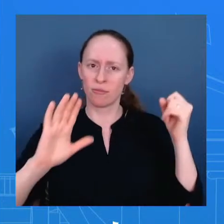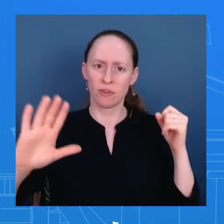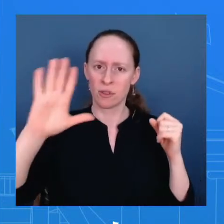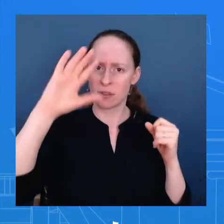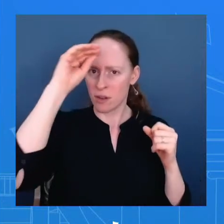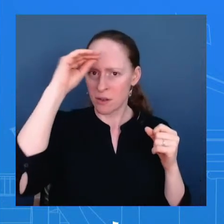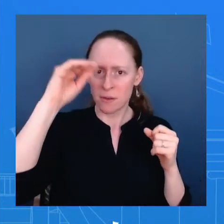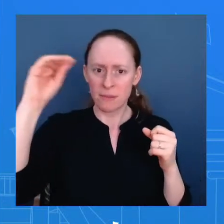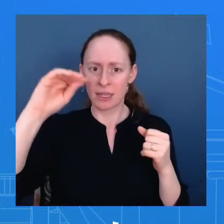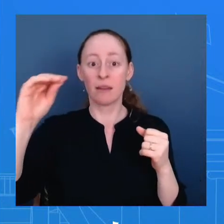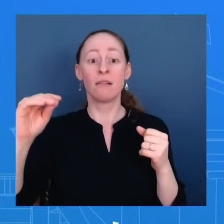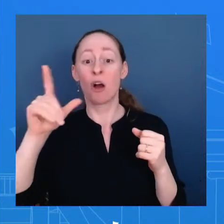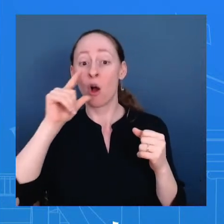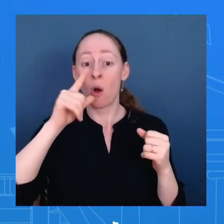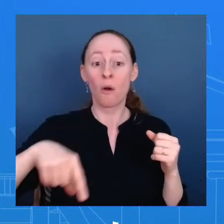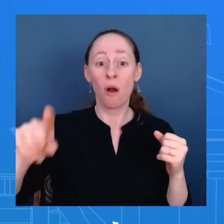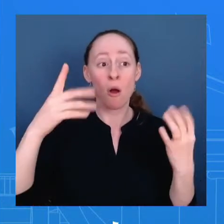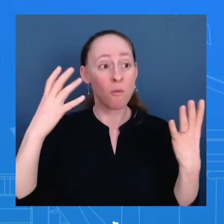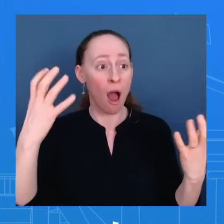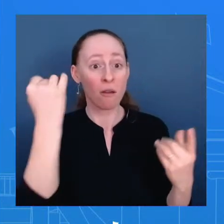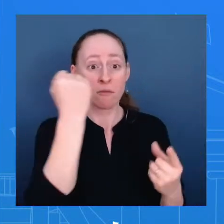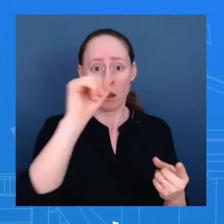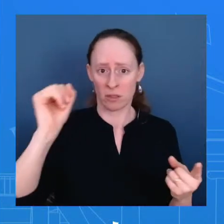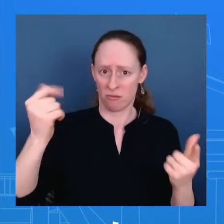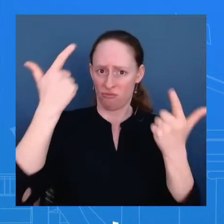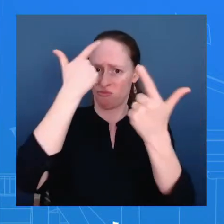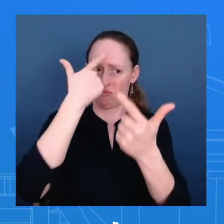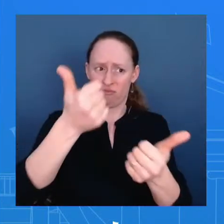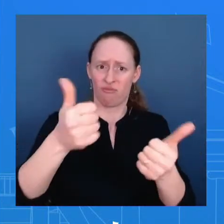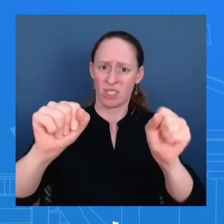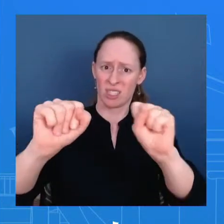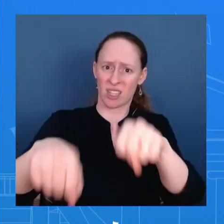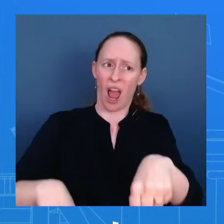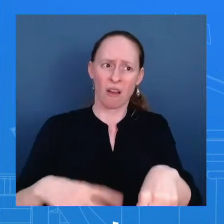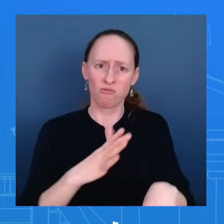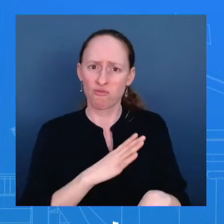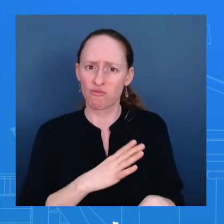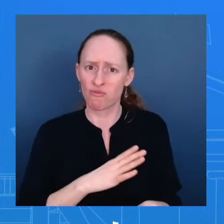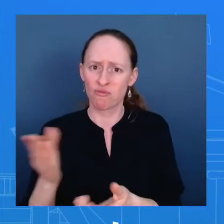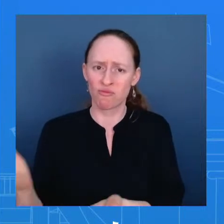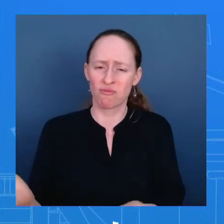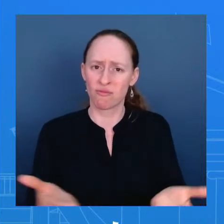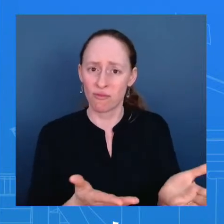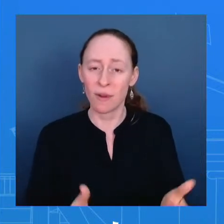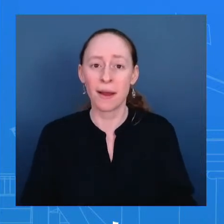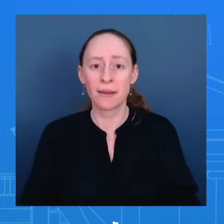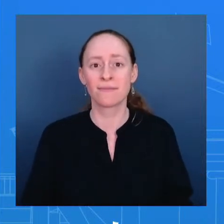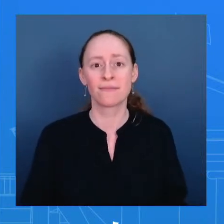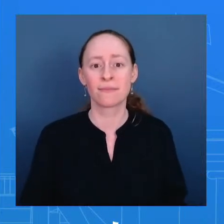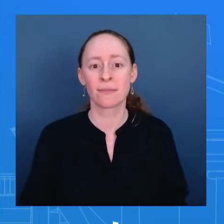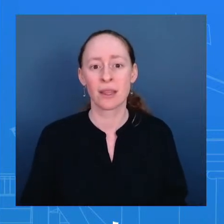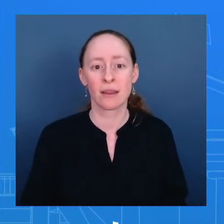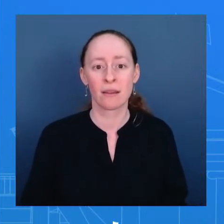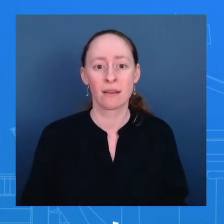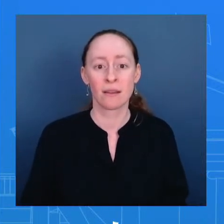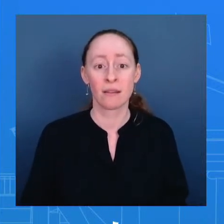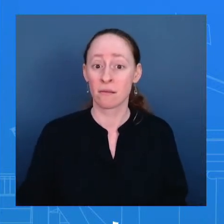And he respects that, and he makes it a point to lean in when there are protesters in the very same space. So, we'll respect that.